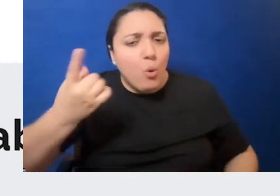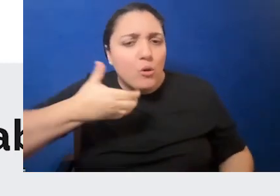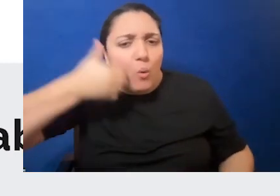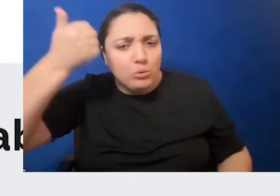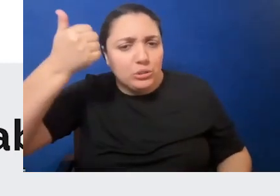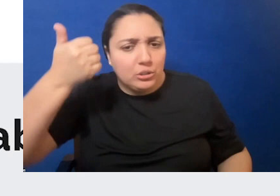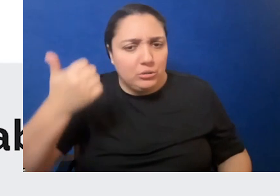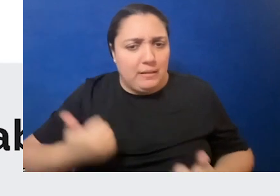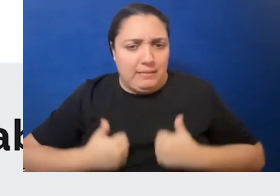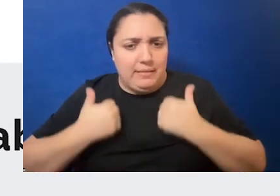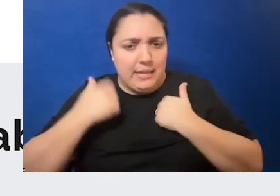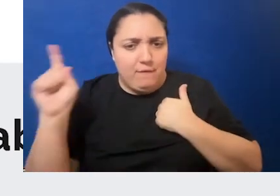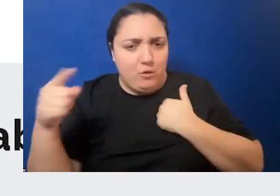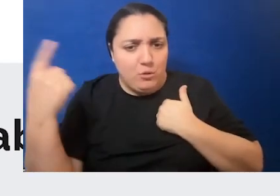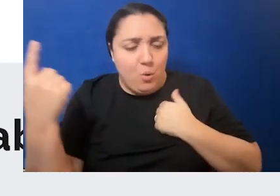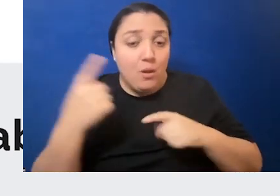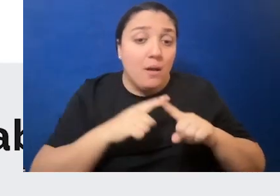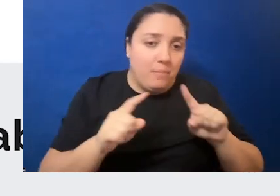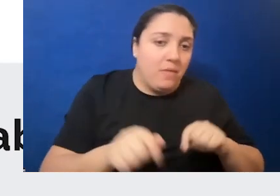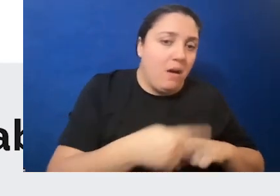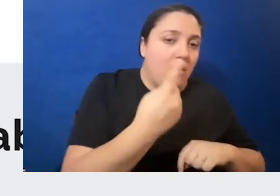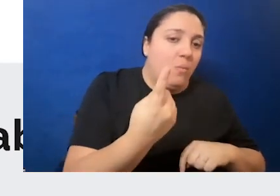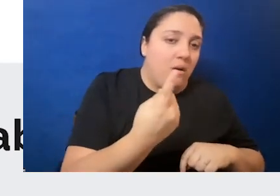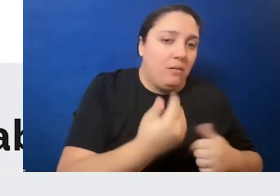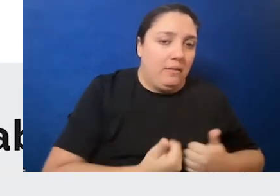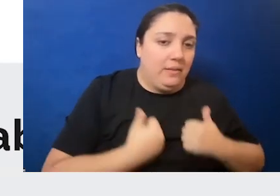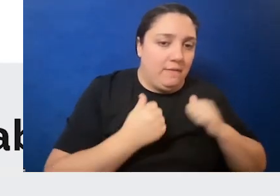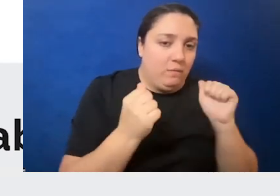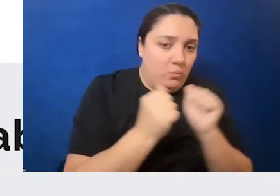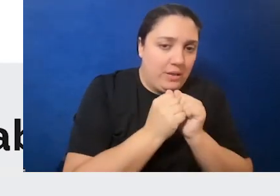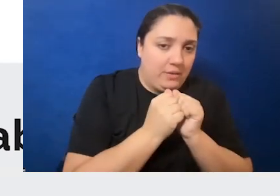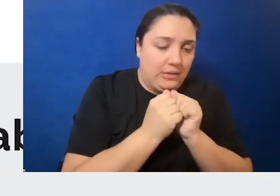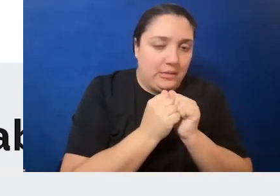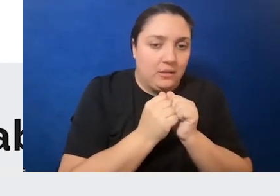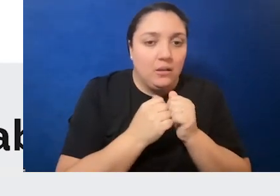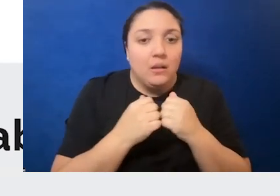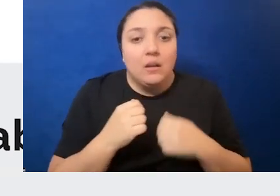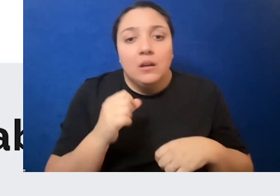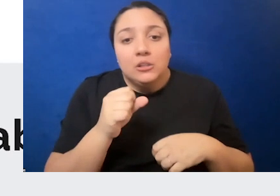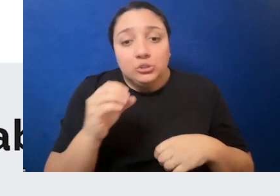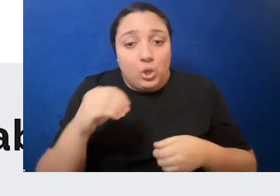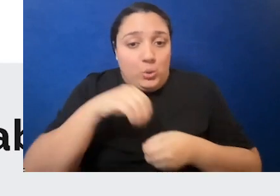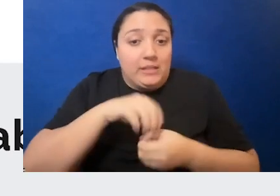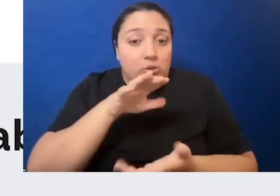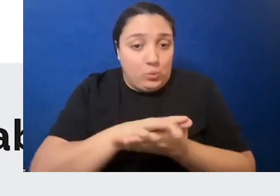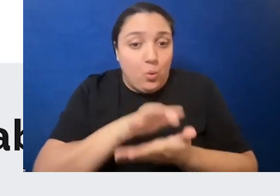AND ONE IS OLDER AND IS ON HER OWN BUT I HAVE THE OTHER ONE WITH ME. SO IN SCHOOLS, I GUESS I SEE